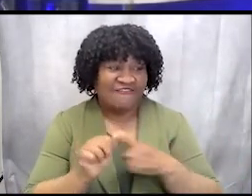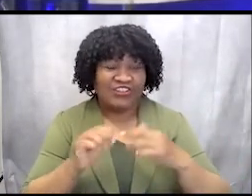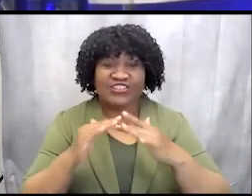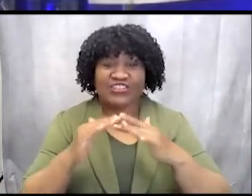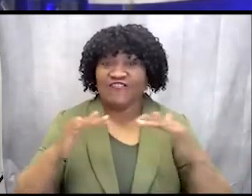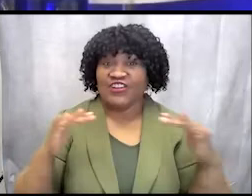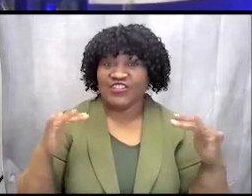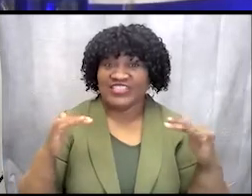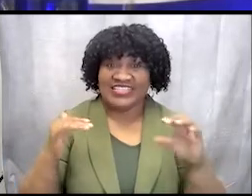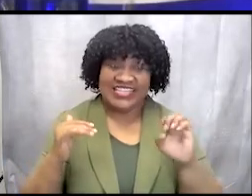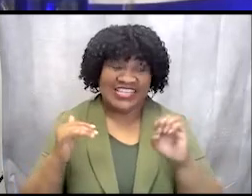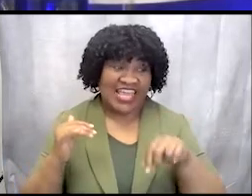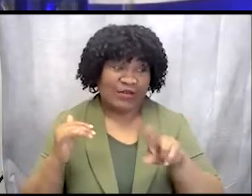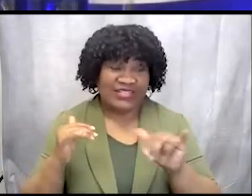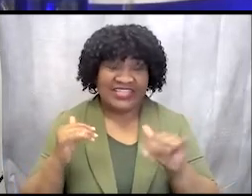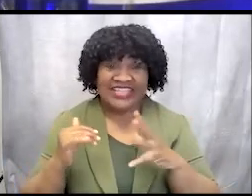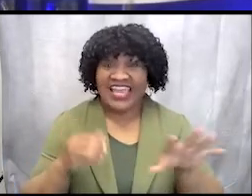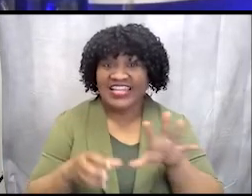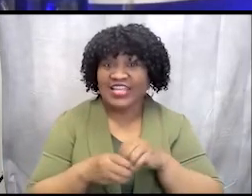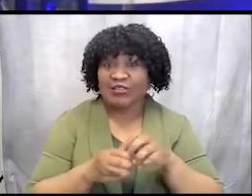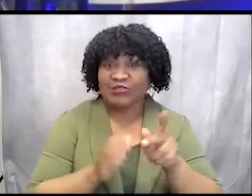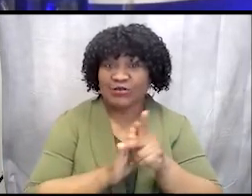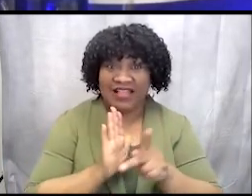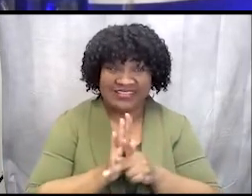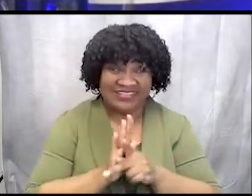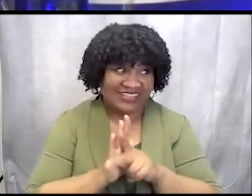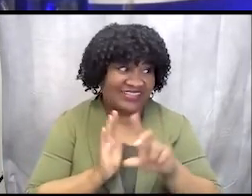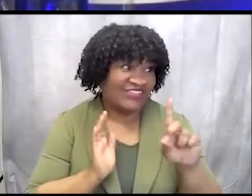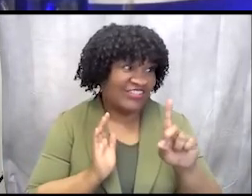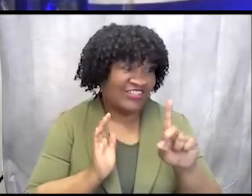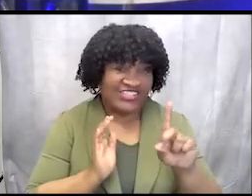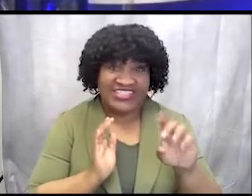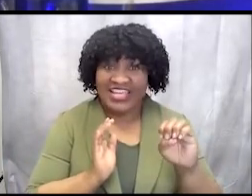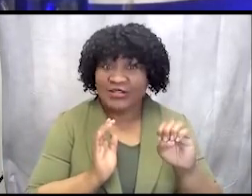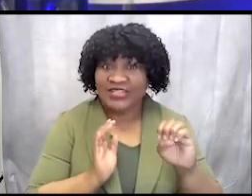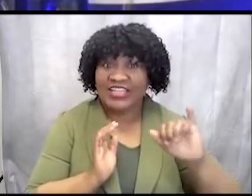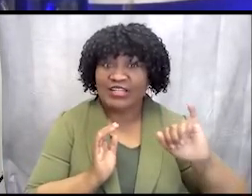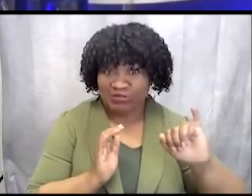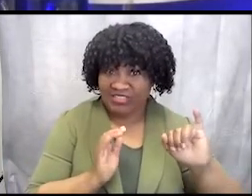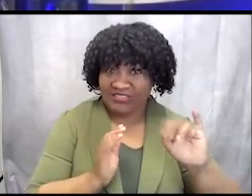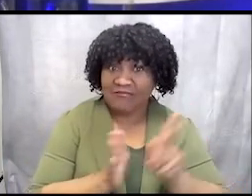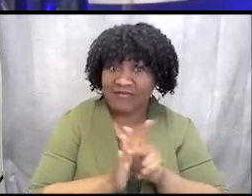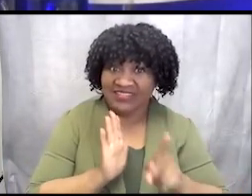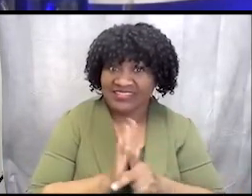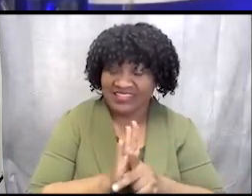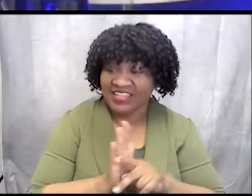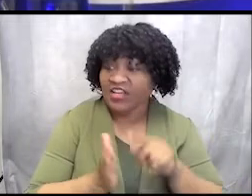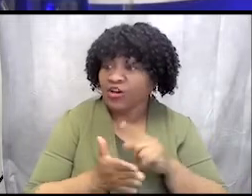equity, and inclusion policy. And what we've said quite frankly,